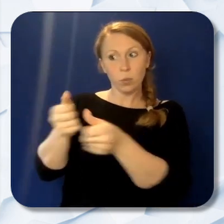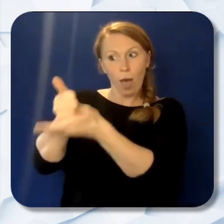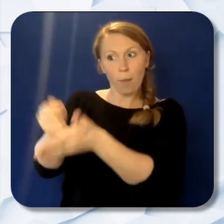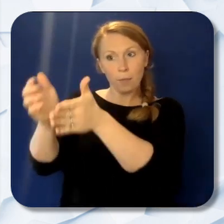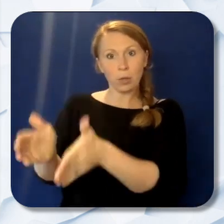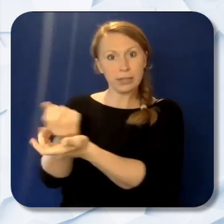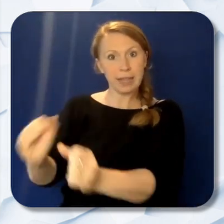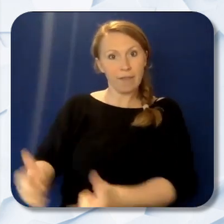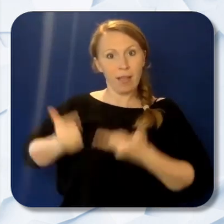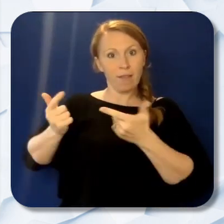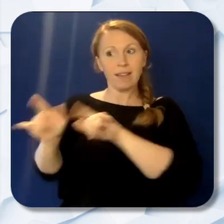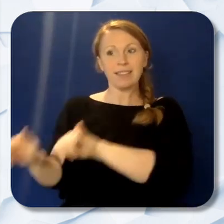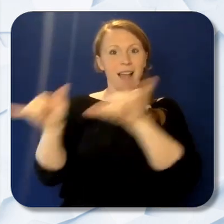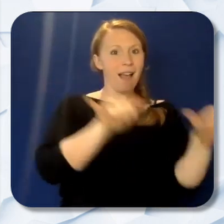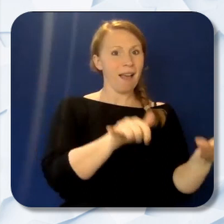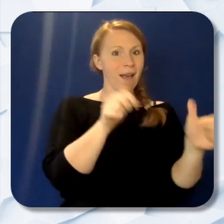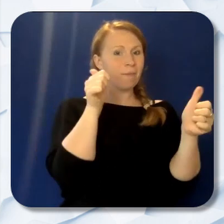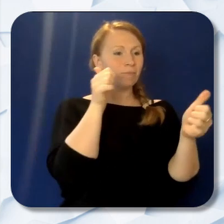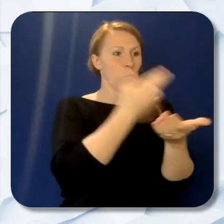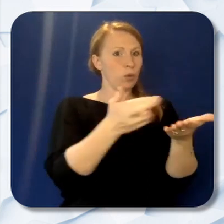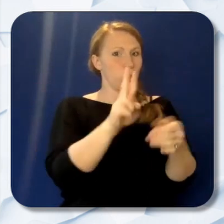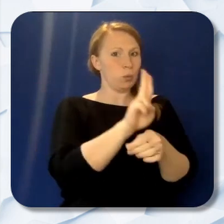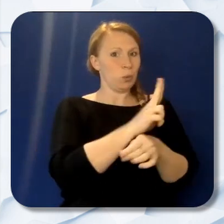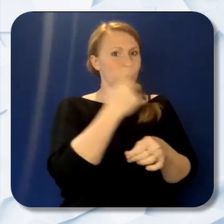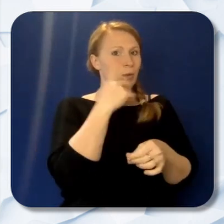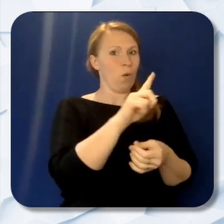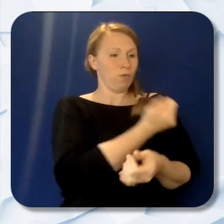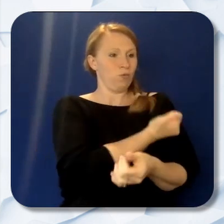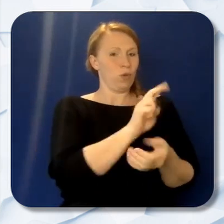want to encourage our school leaders to out the State to avail yourself to these resources that